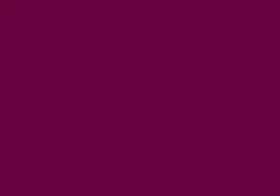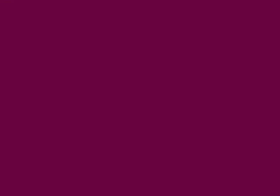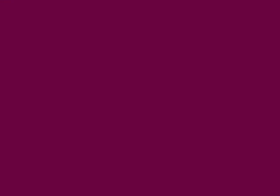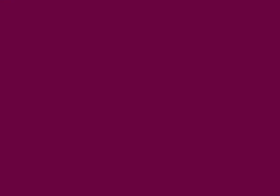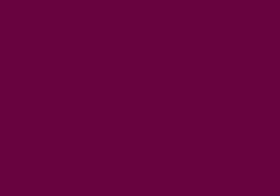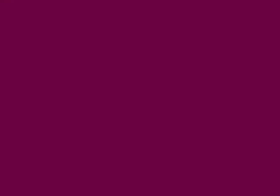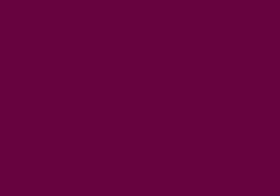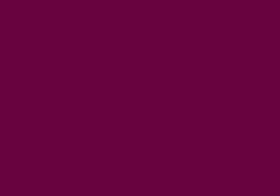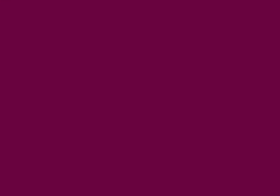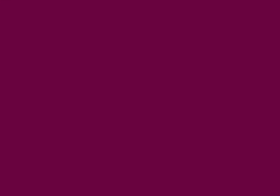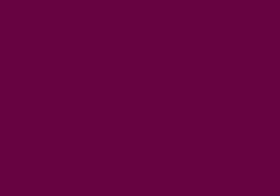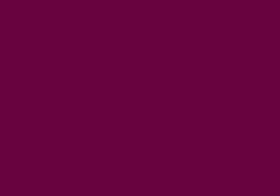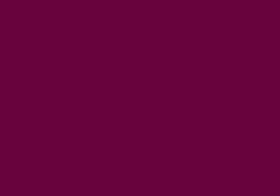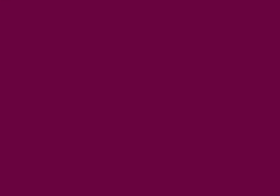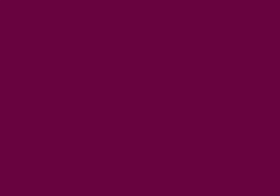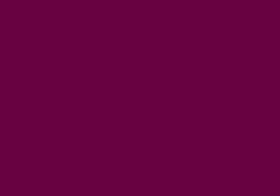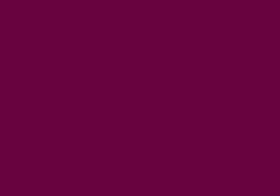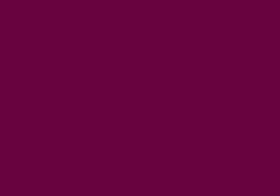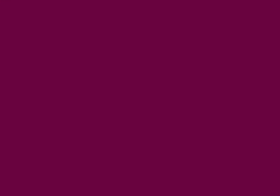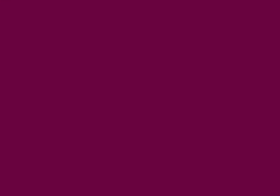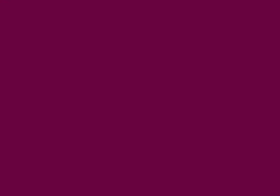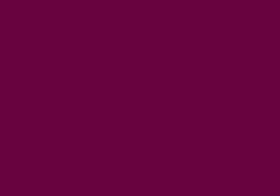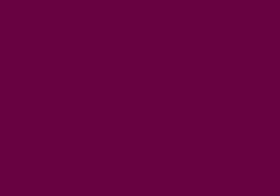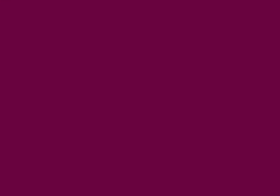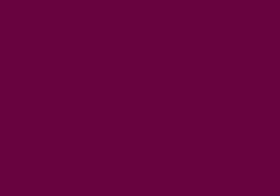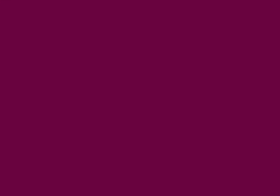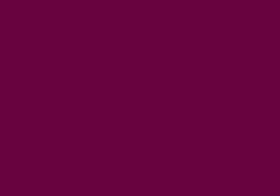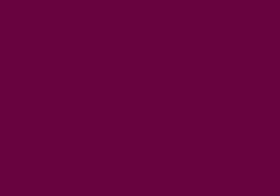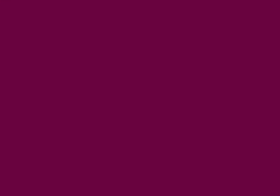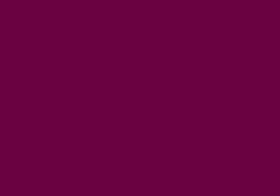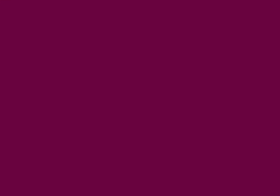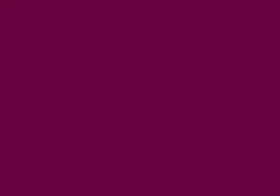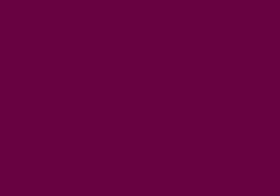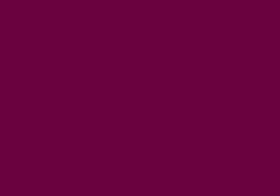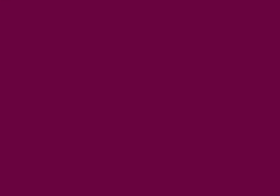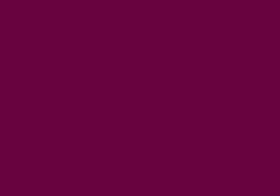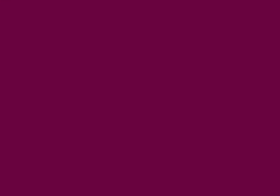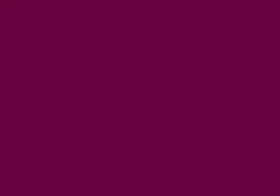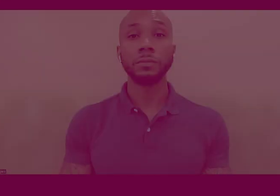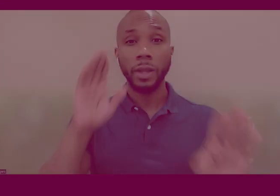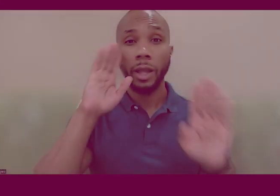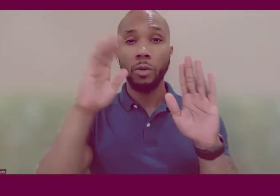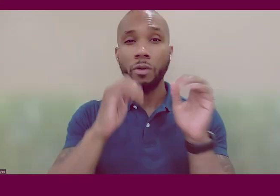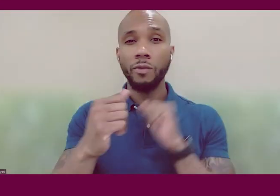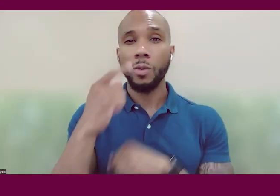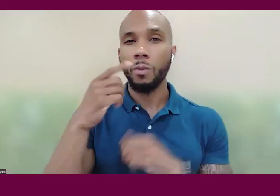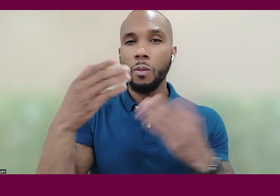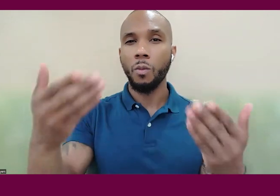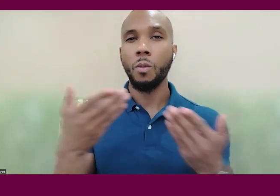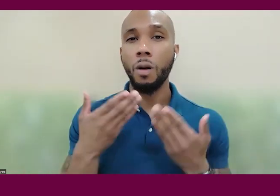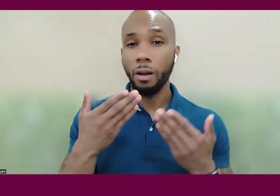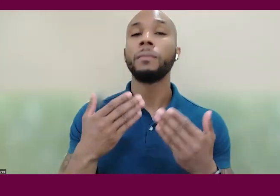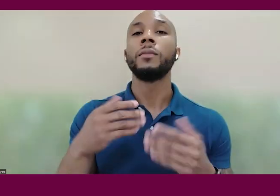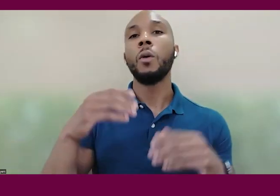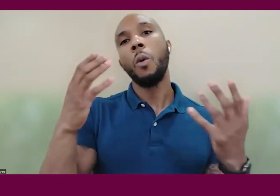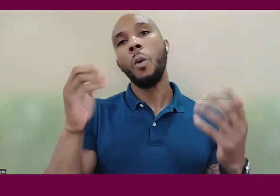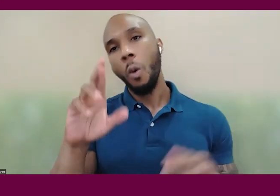Ashley Inkumsah: Hello everyone, and welcome or welcome back